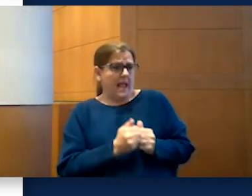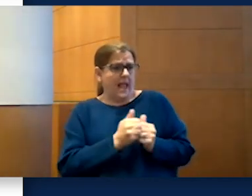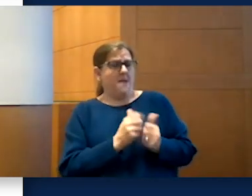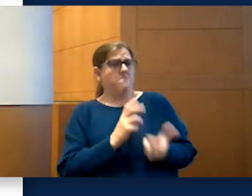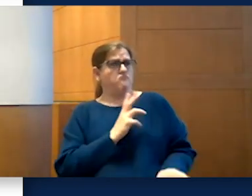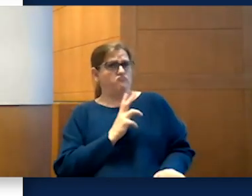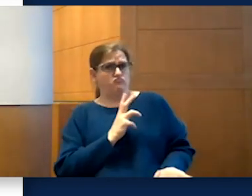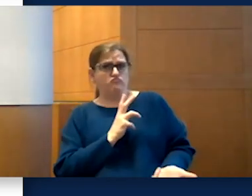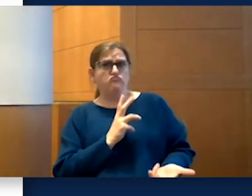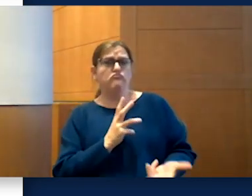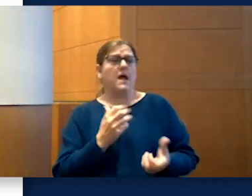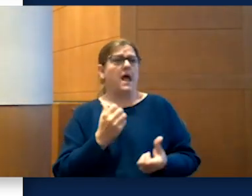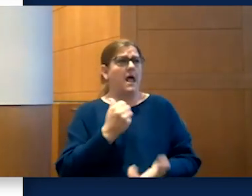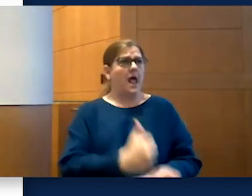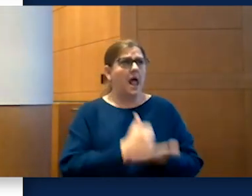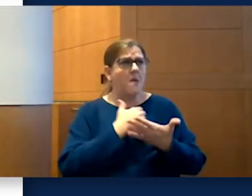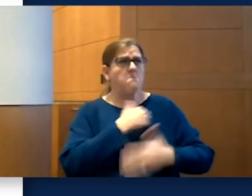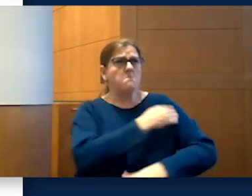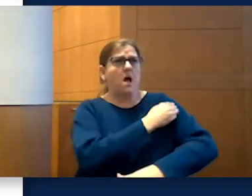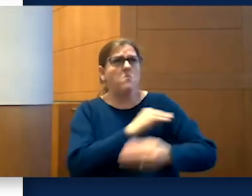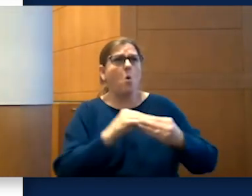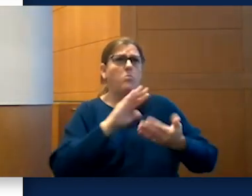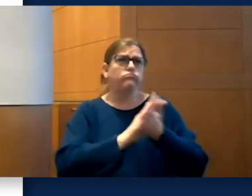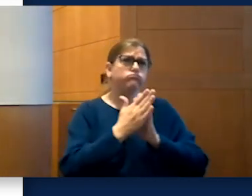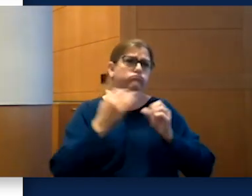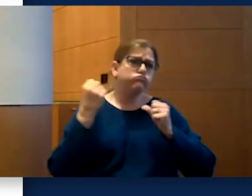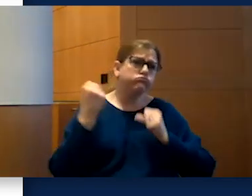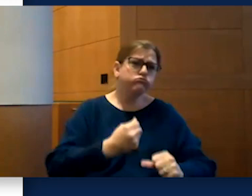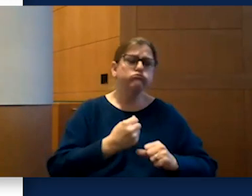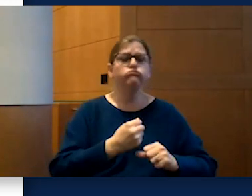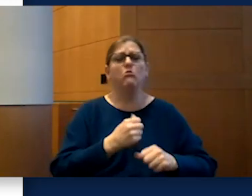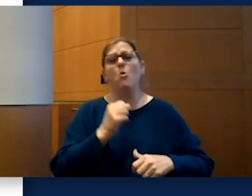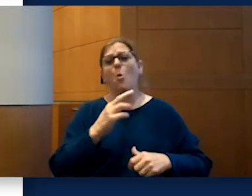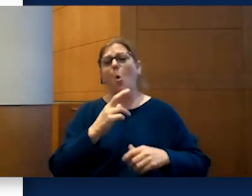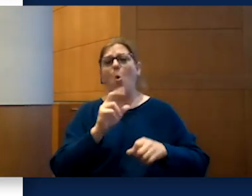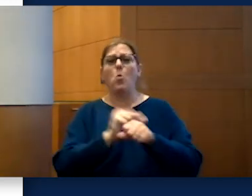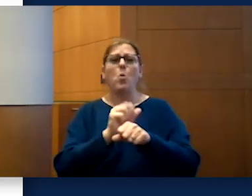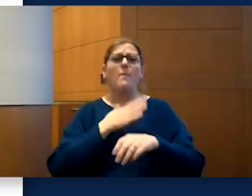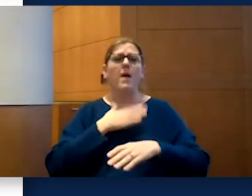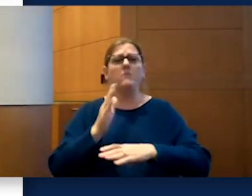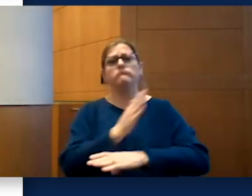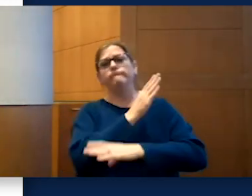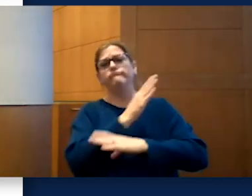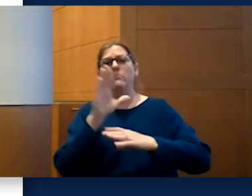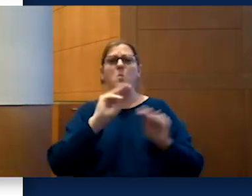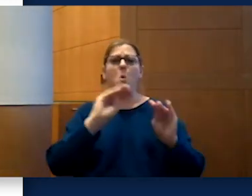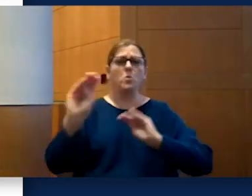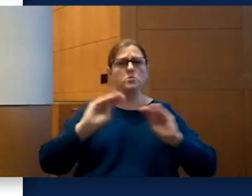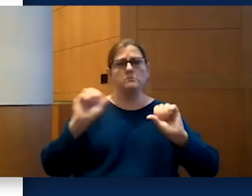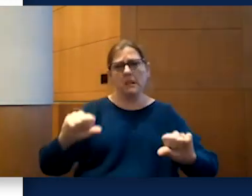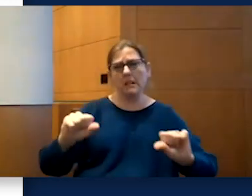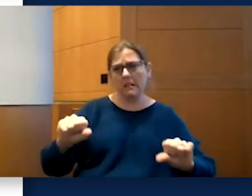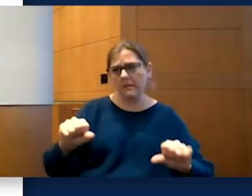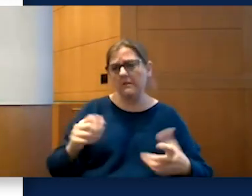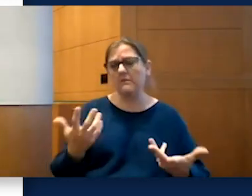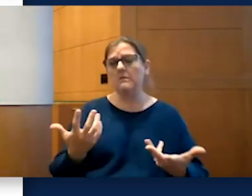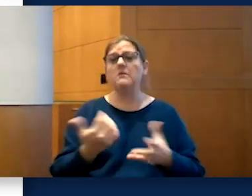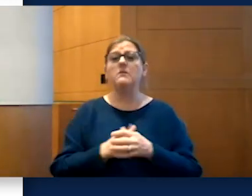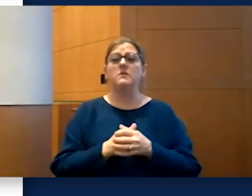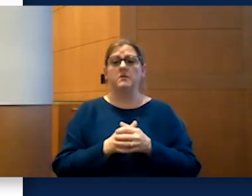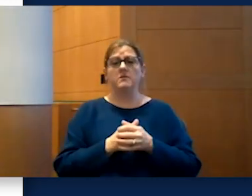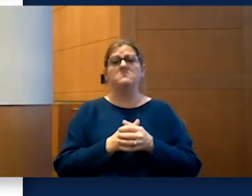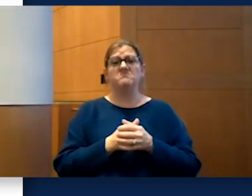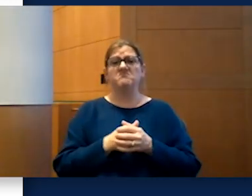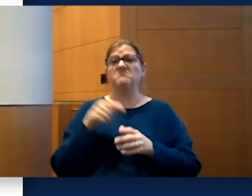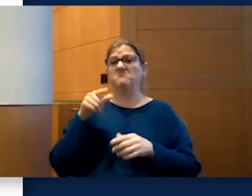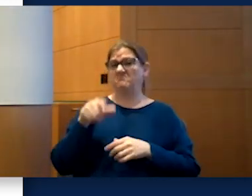This would be an opportunity to do either of those things, based on the way that we set up the adaptations. And that will be on the next screen where we talk about the different adaptations.